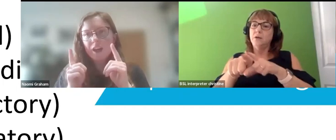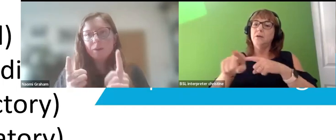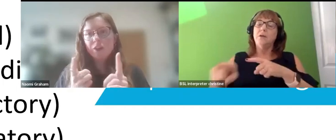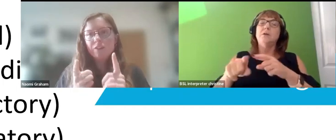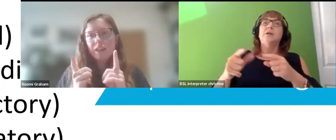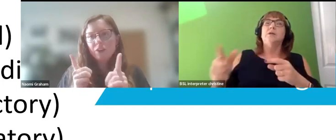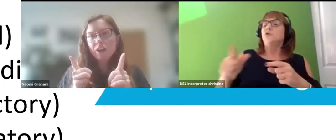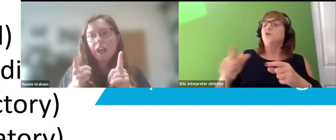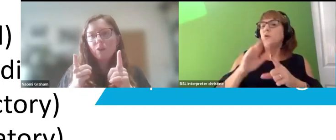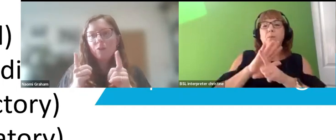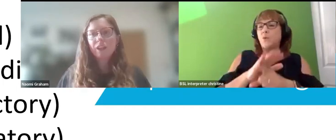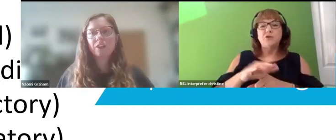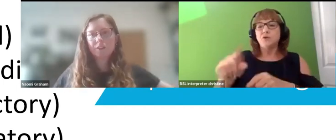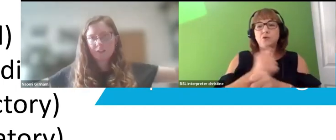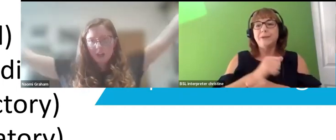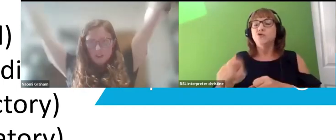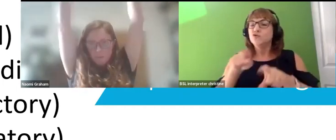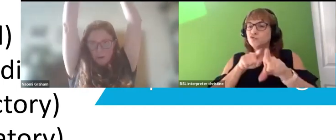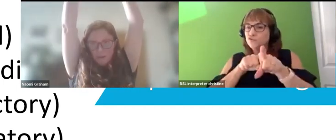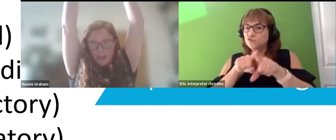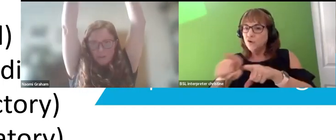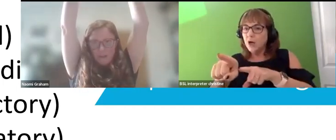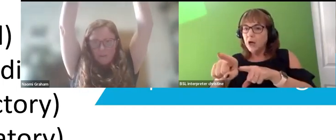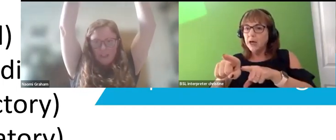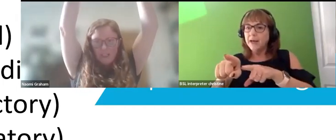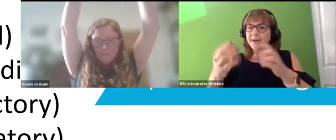but you can see if you can get your fingers and touch them above your head without looking.